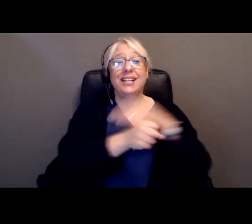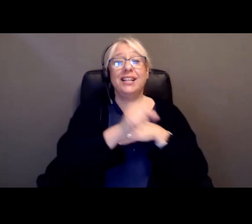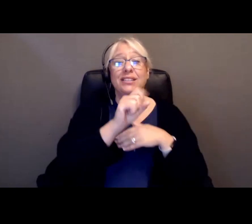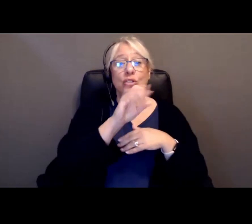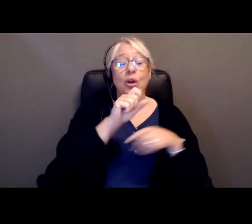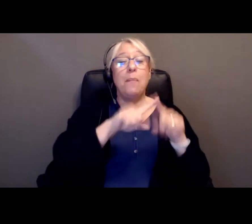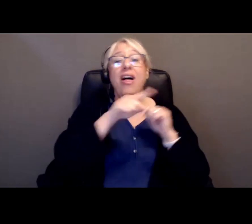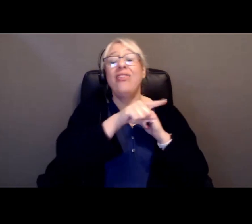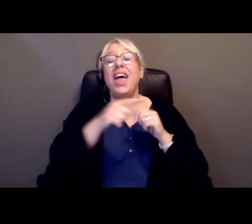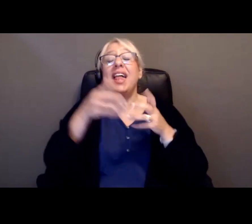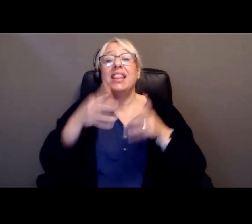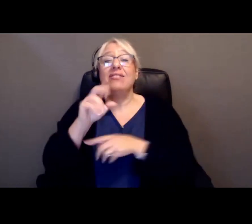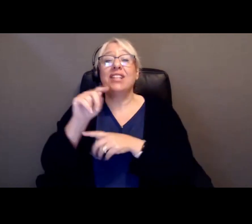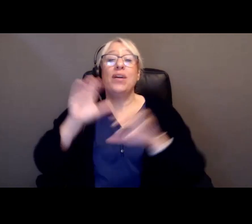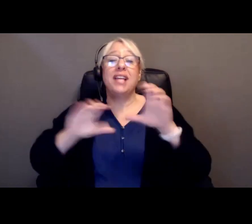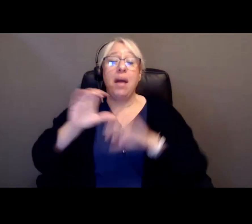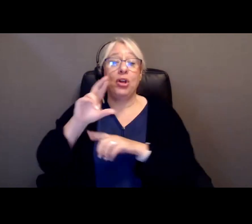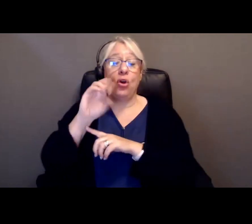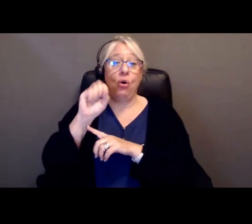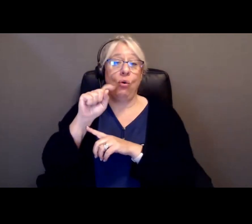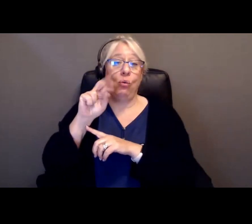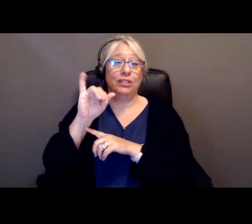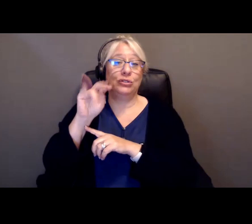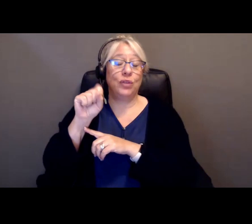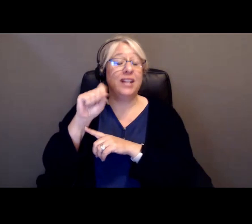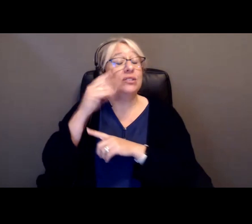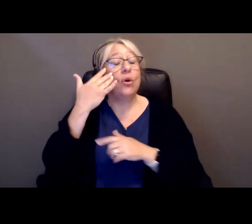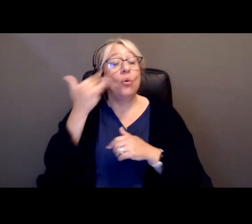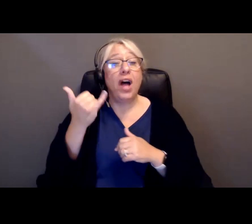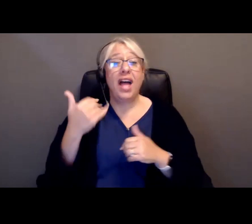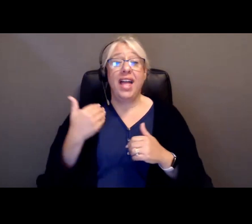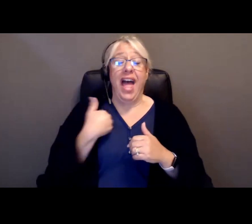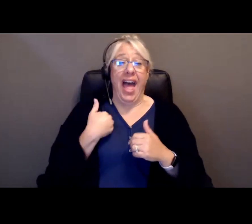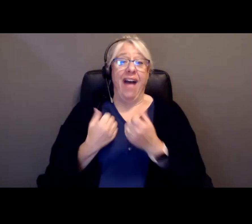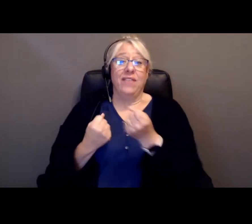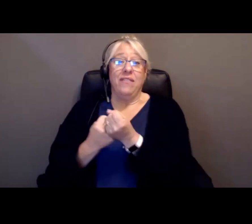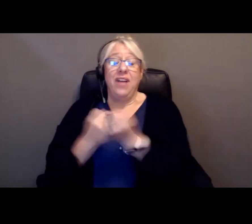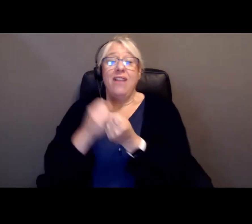restraints. Because I think there's such a bias in favor of biomedical intervention that